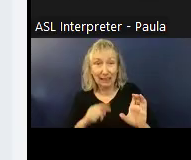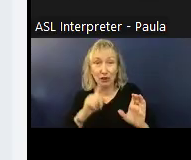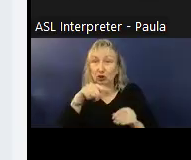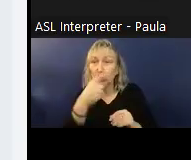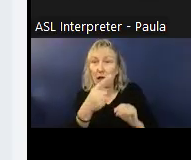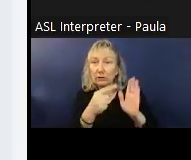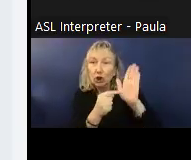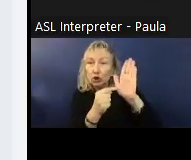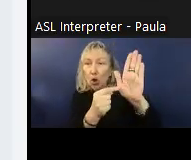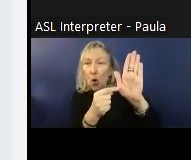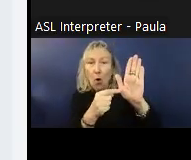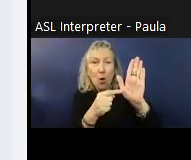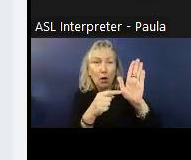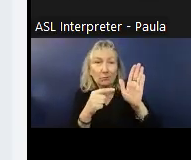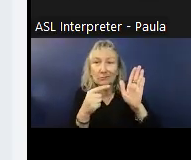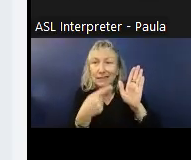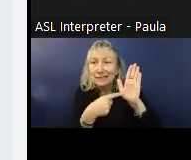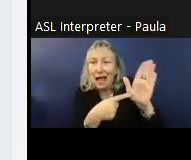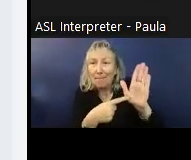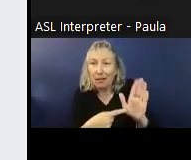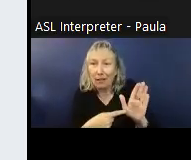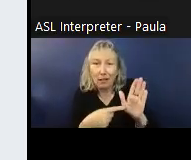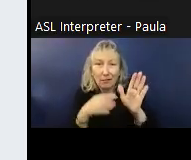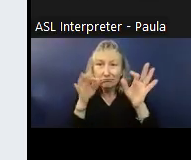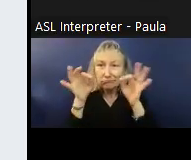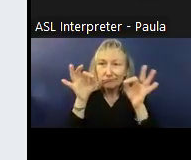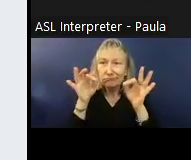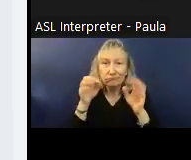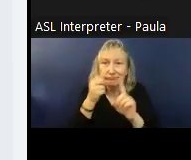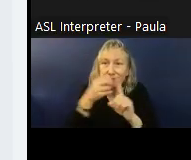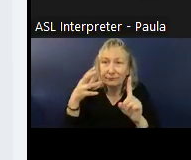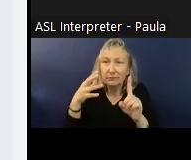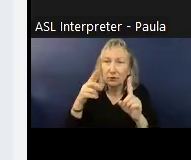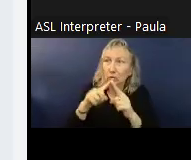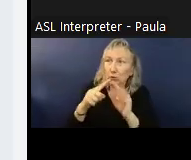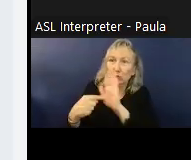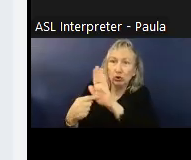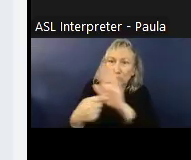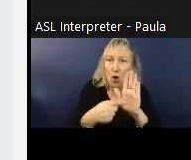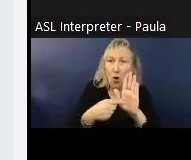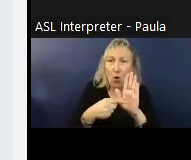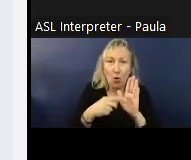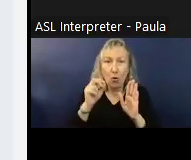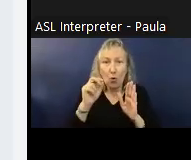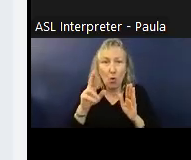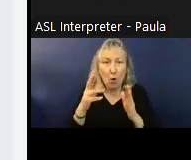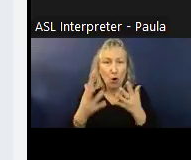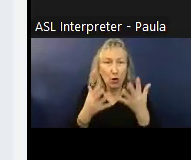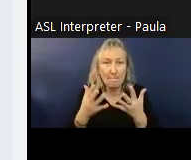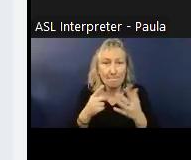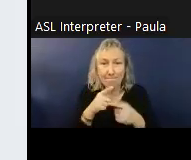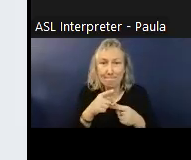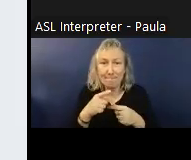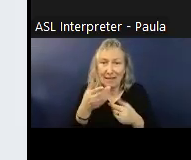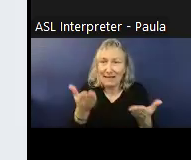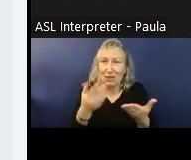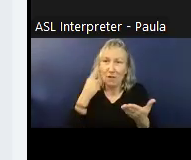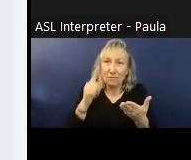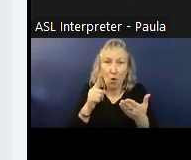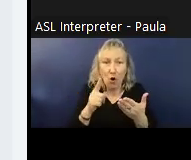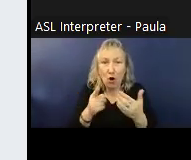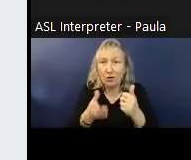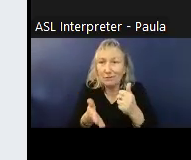They are primarily used to assist in the application of the standard and so the